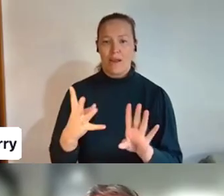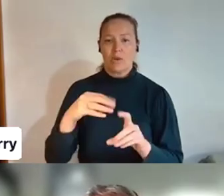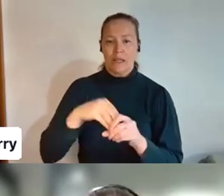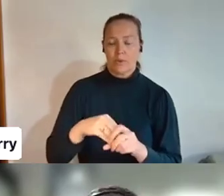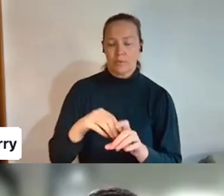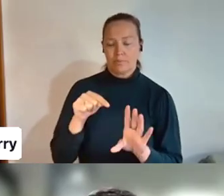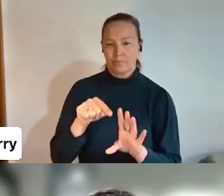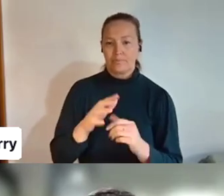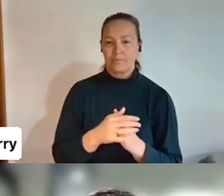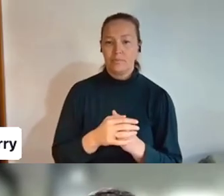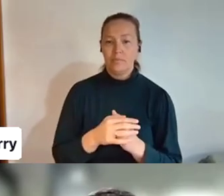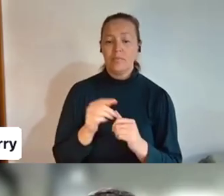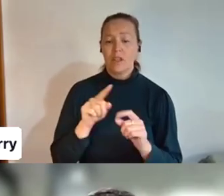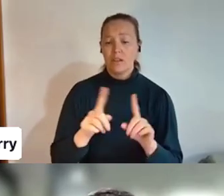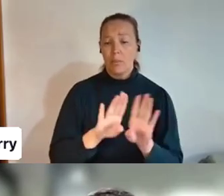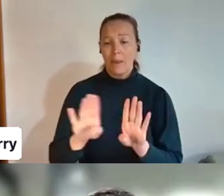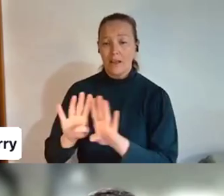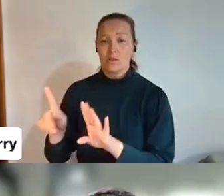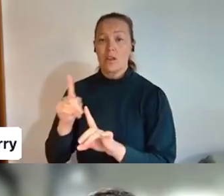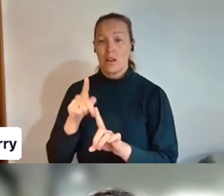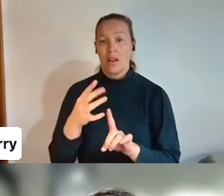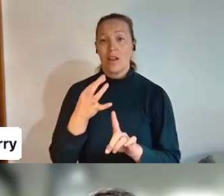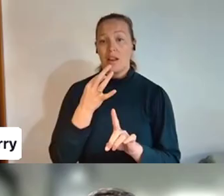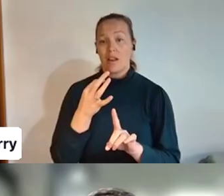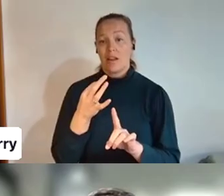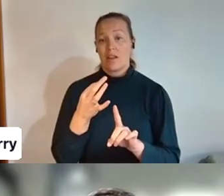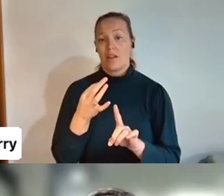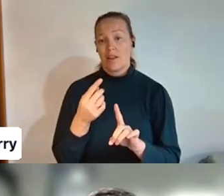these panels asked the question that Umi asked in another webinar I was fortunate to attend that